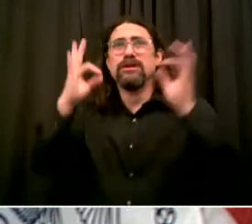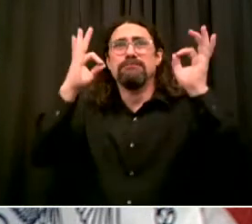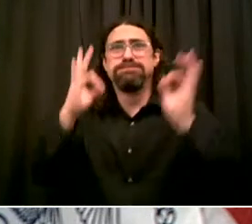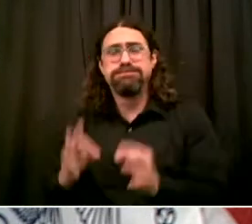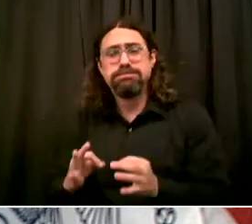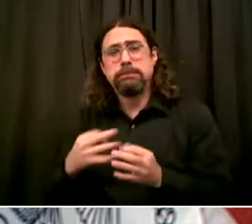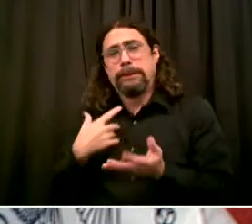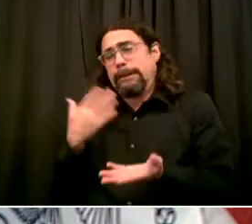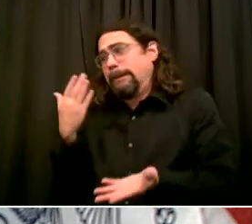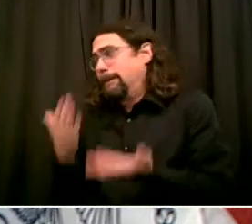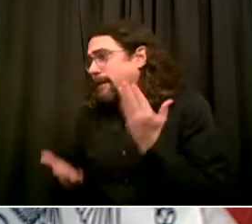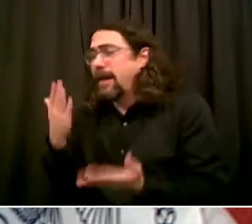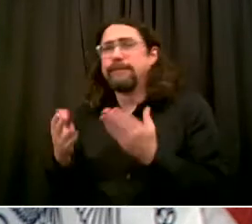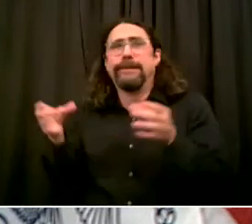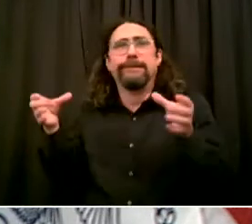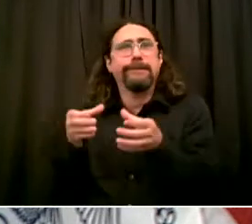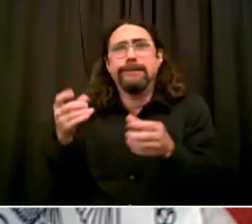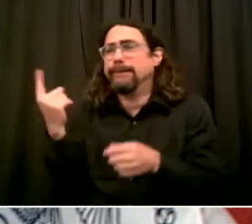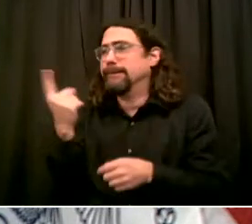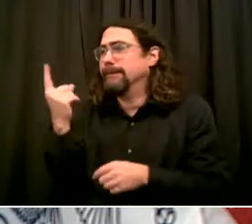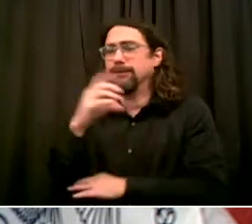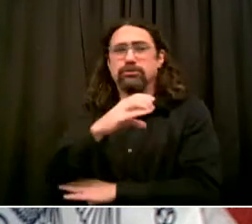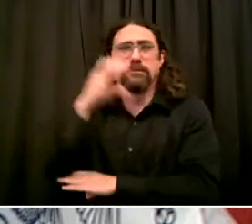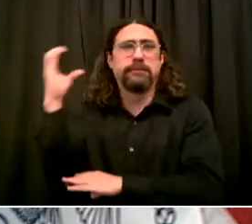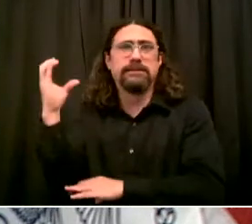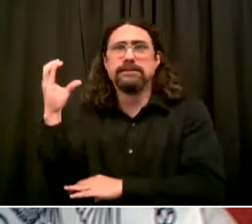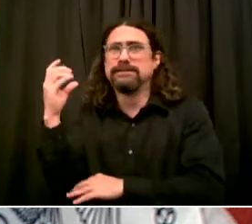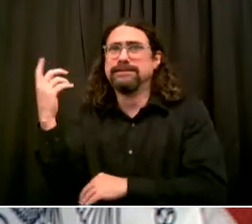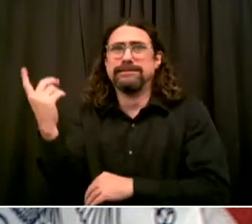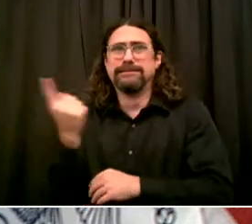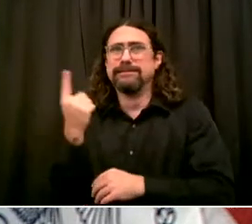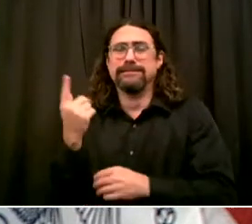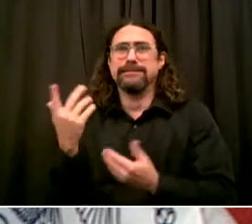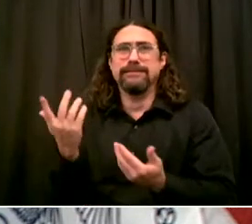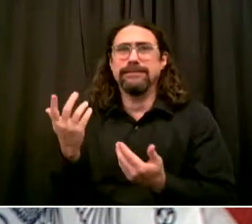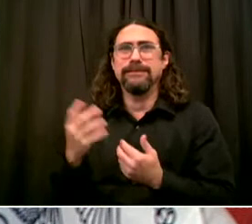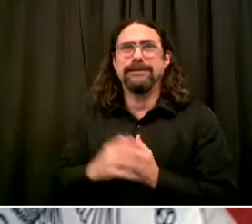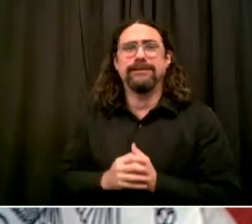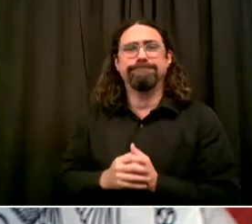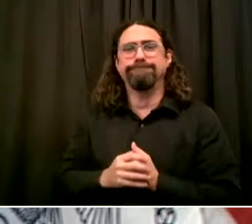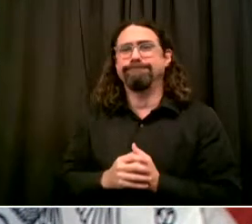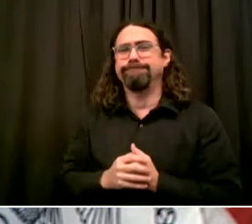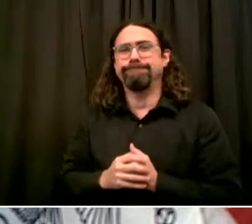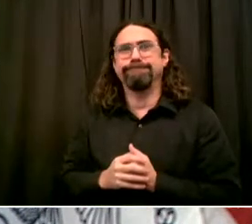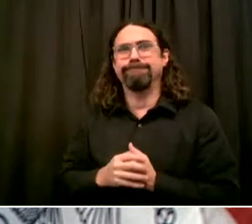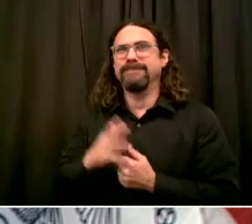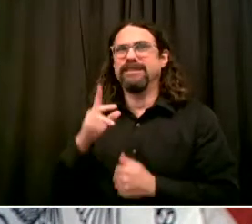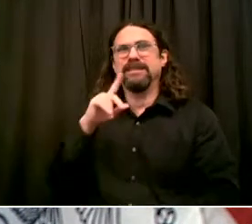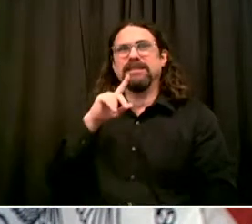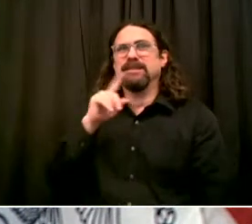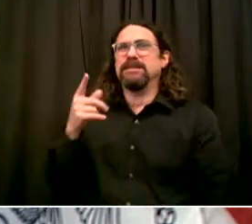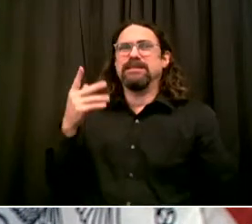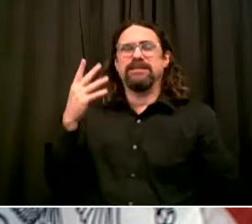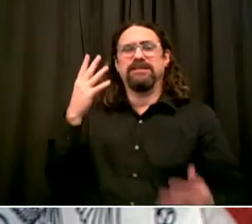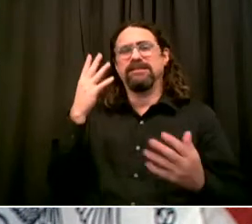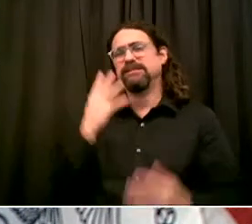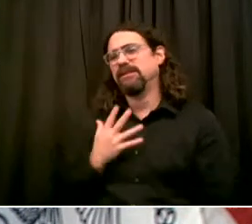FAMILY IN OTHER PLACES. I CAN'T SEE IT WORKING FOR ANYBODY. T'IS S SAD. THE VERY SAD. SO IT IS SOMEEHITNG I'M